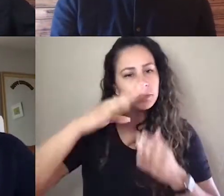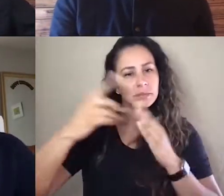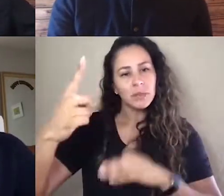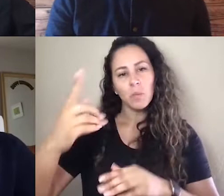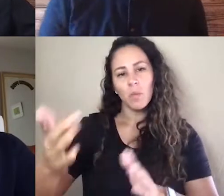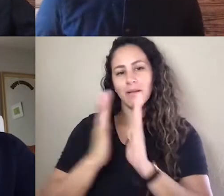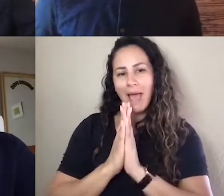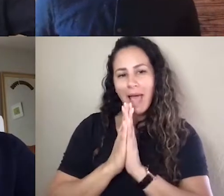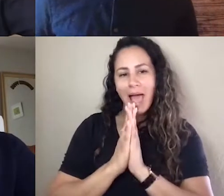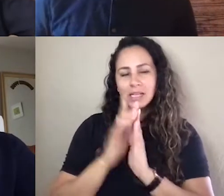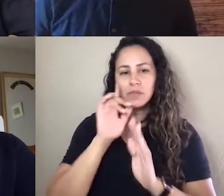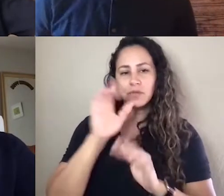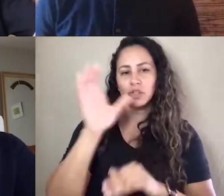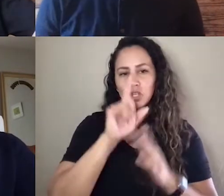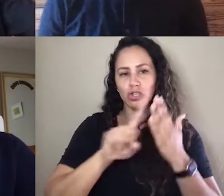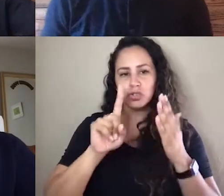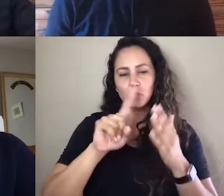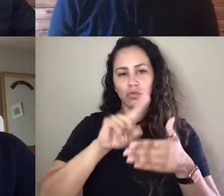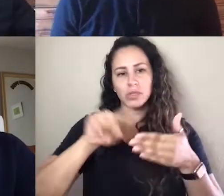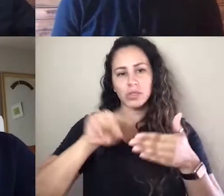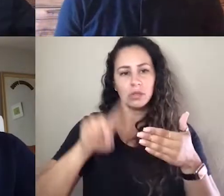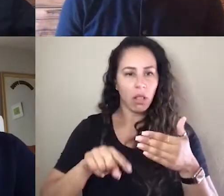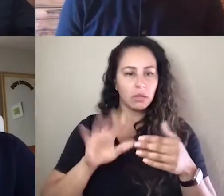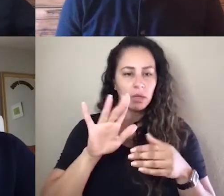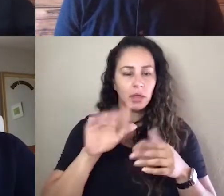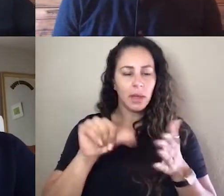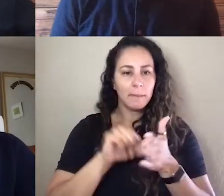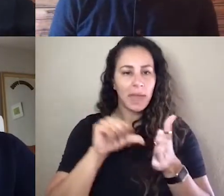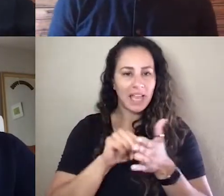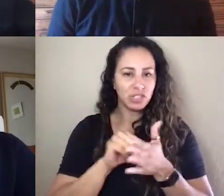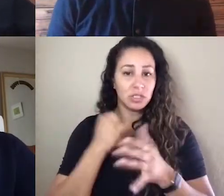SOMETHING THAT I WOULD ULTIMATELY EXPECT THAT WE ADDRESS.